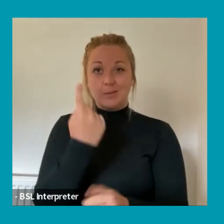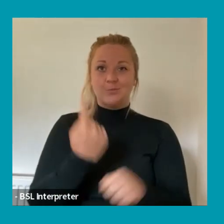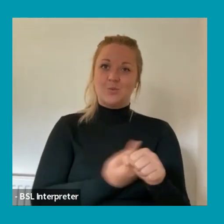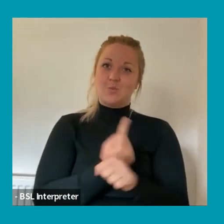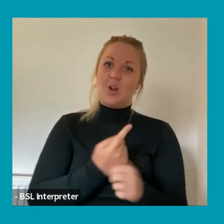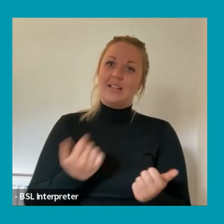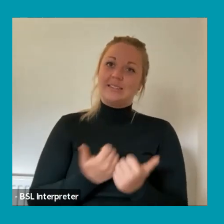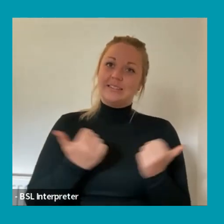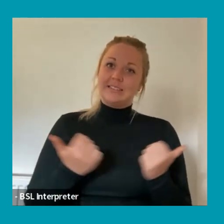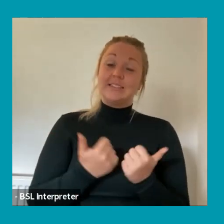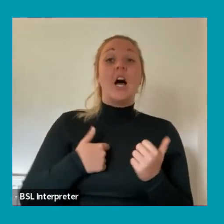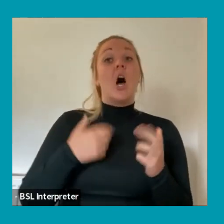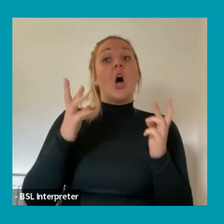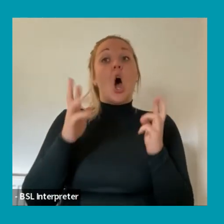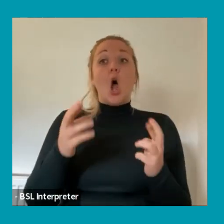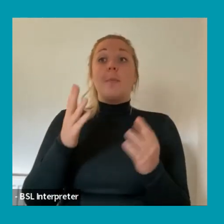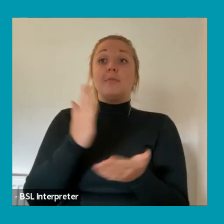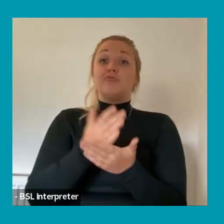I hope it has been useful for people listening.